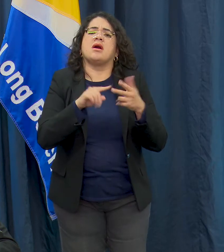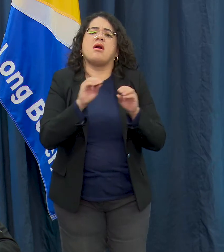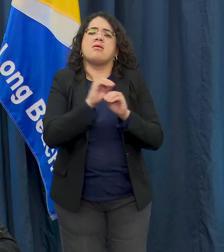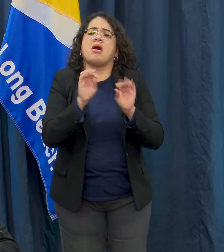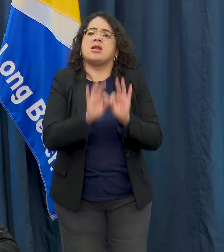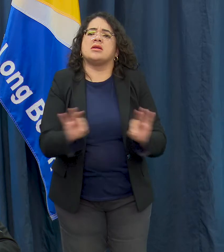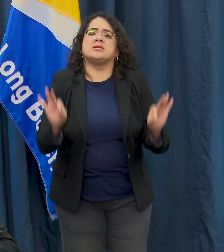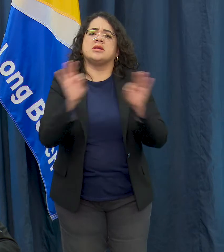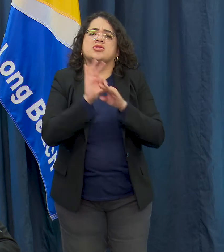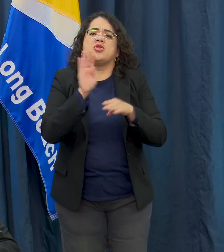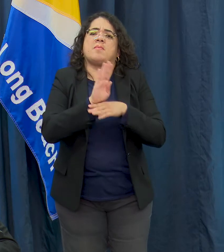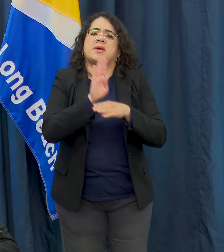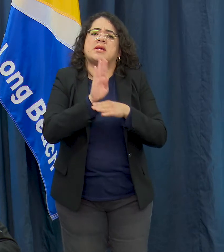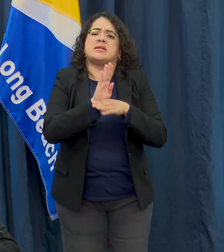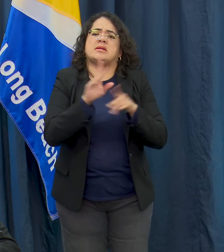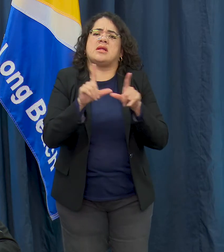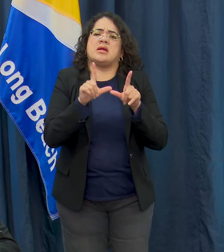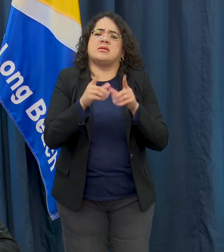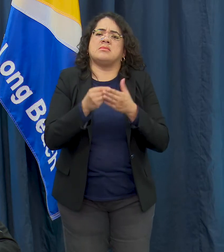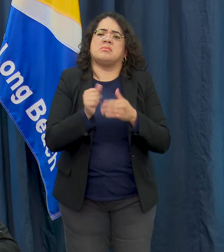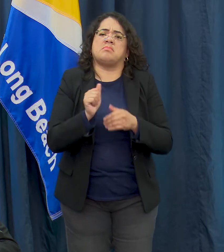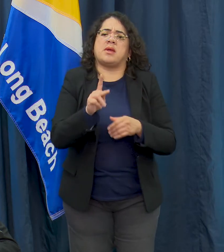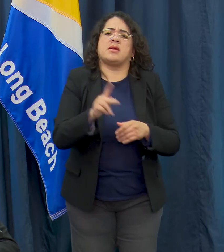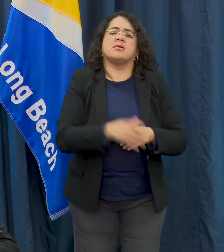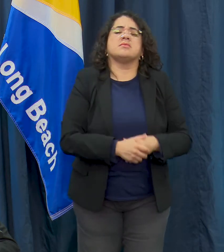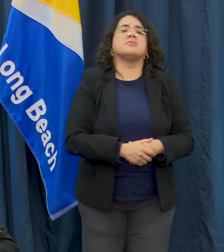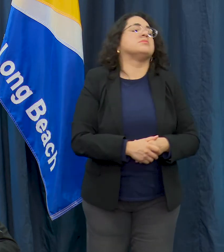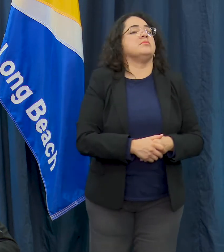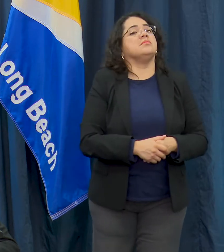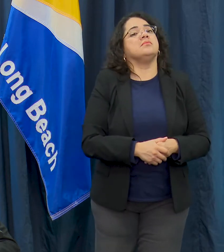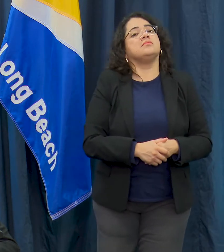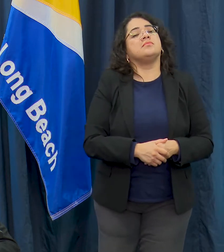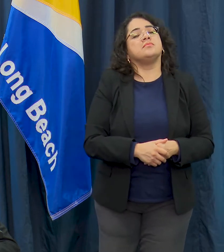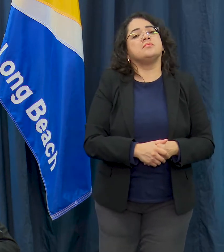had to shut down because the event? I think there actually are some